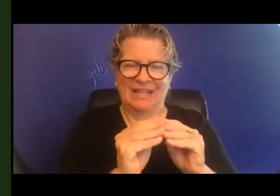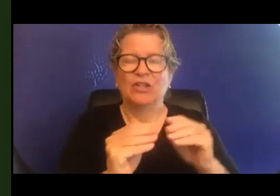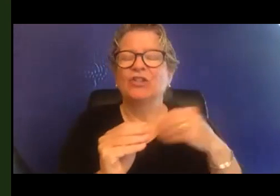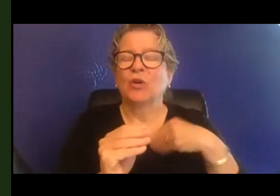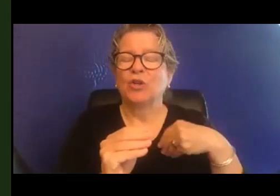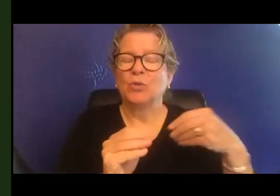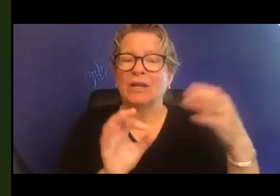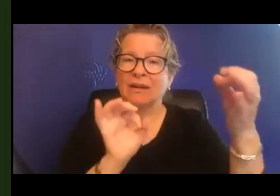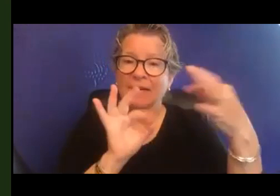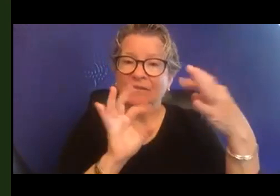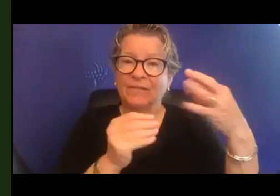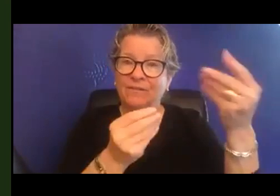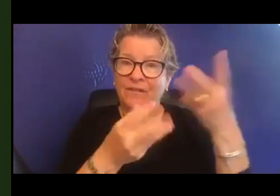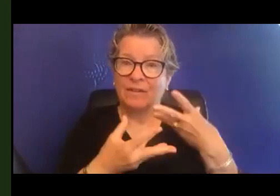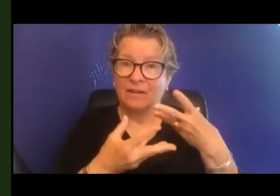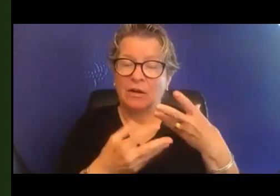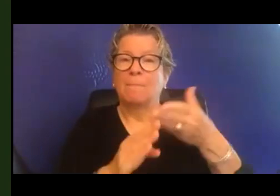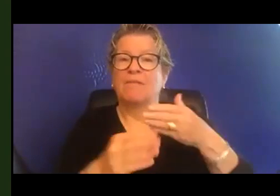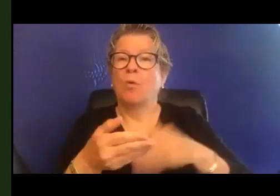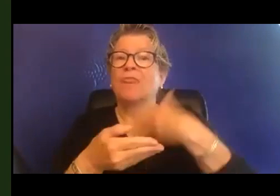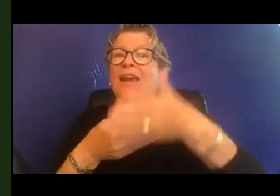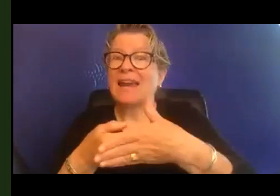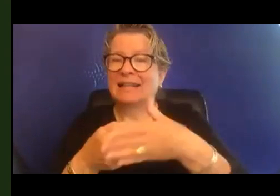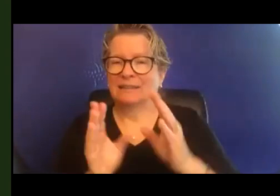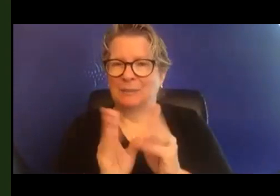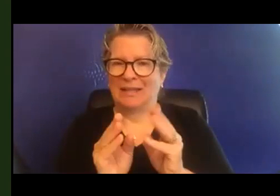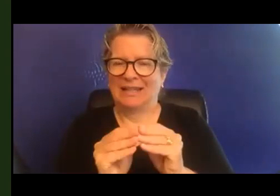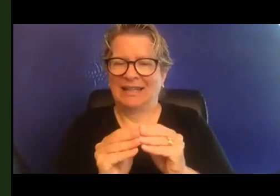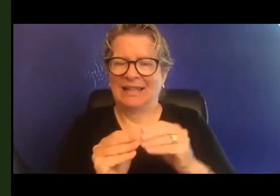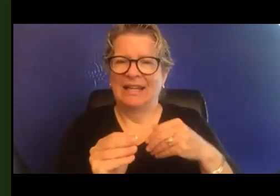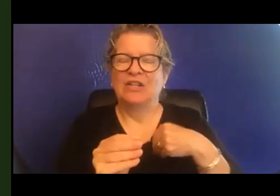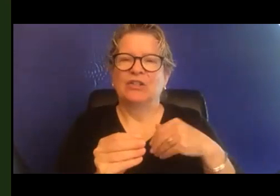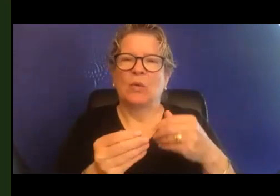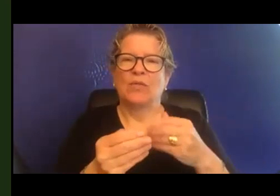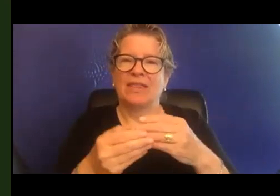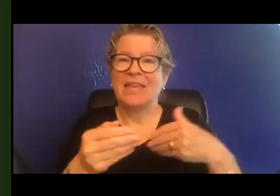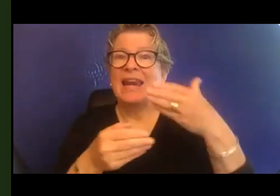input before the next meeting. So that we can take your input and utilize it next time.